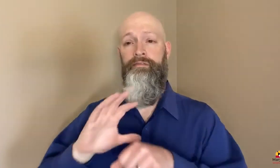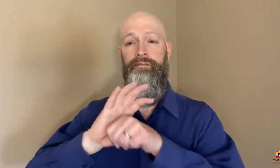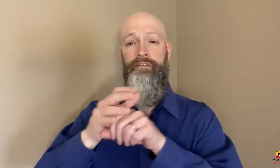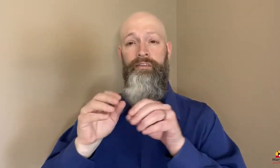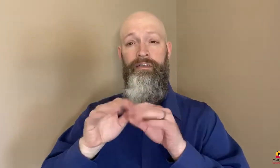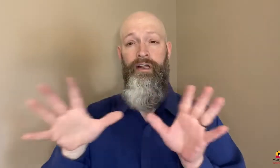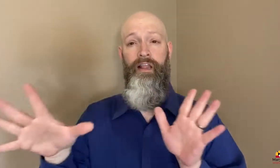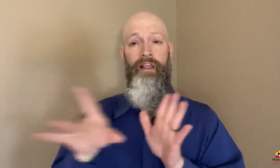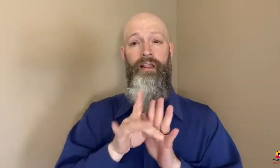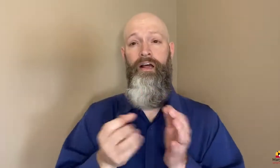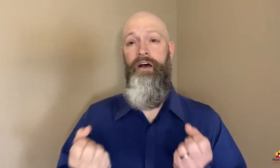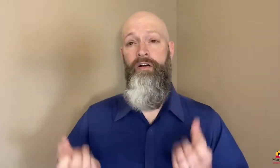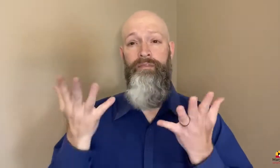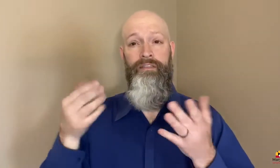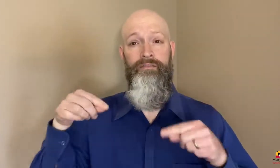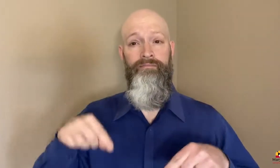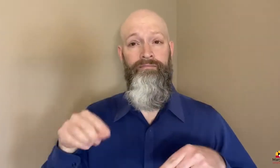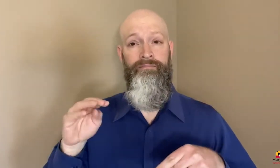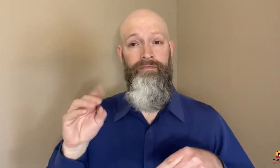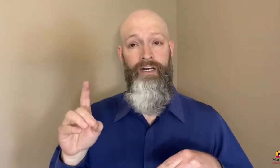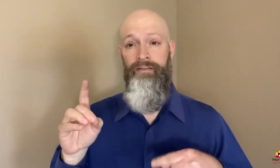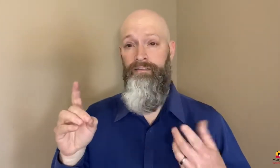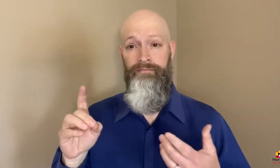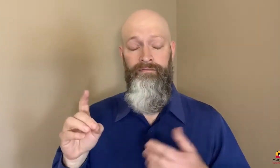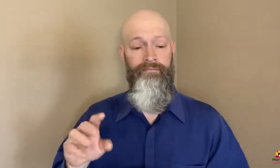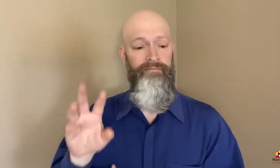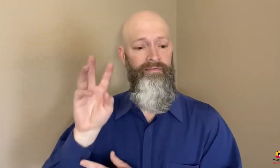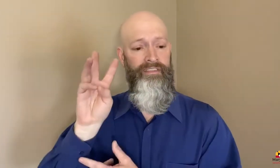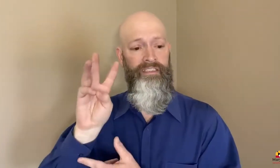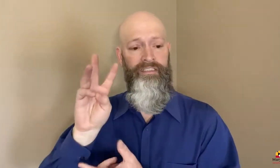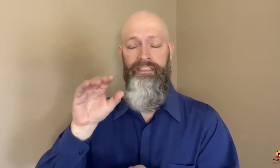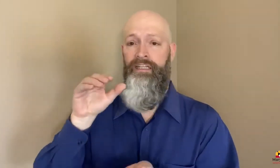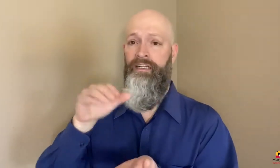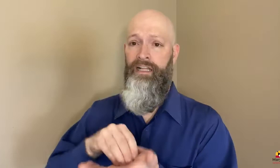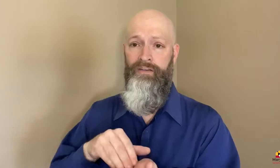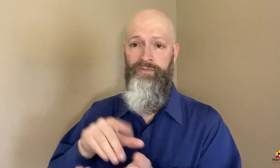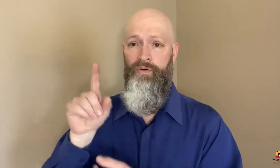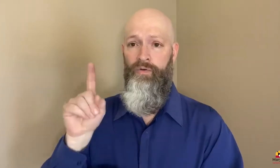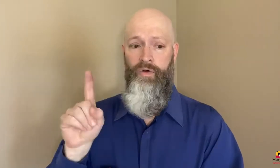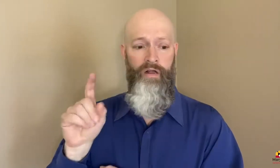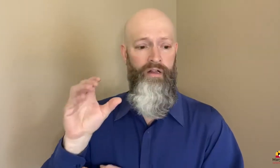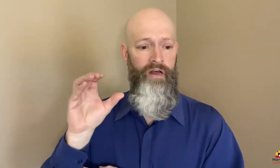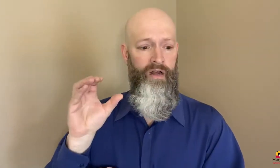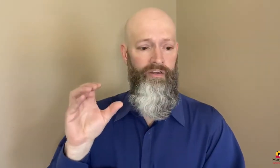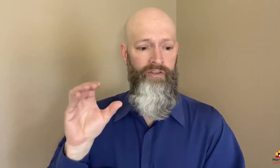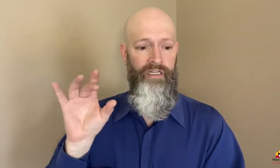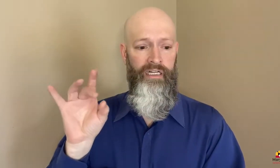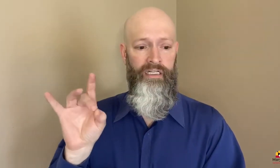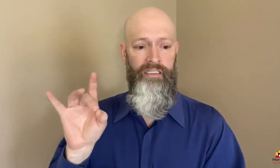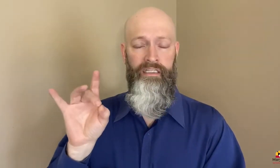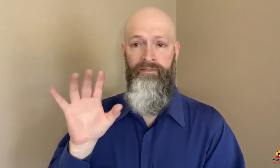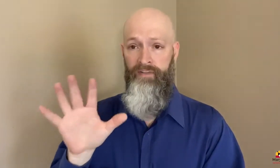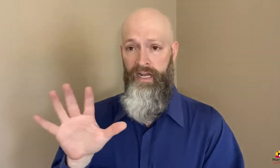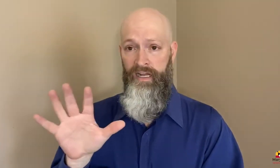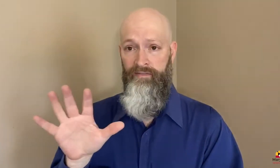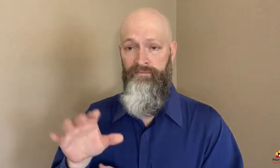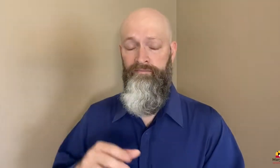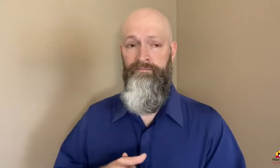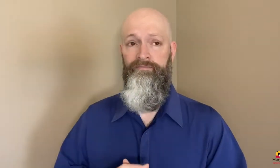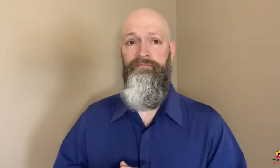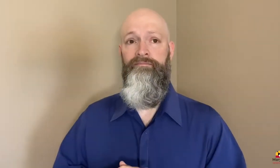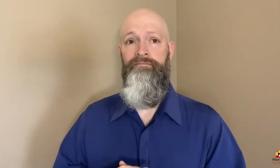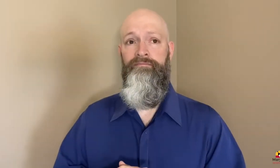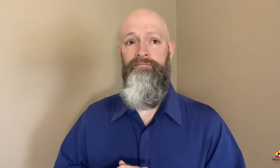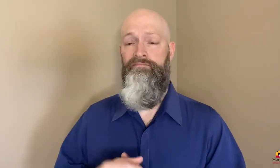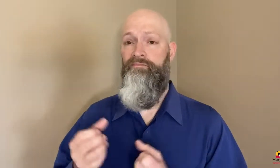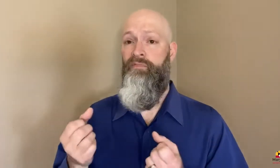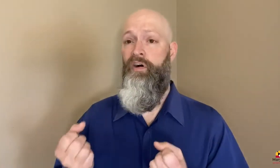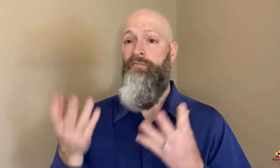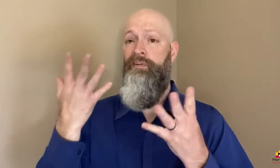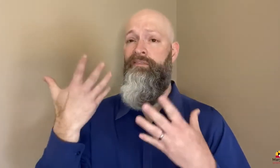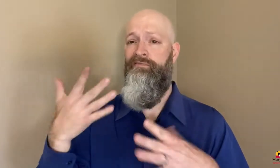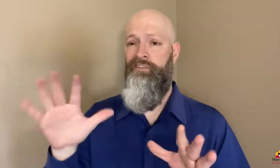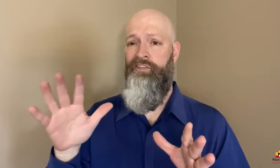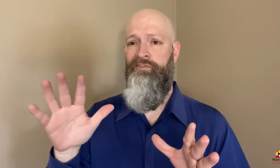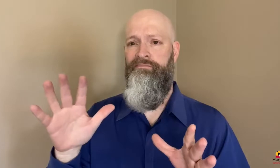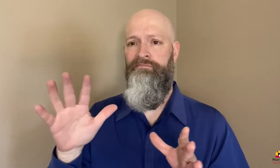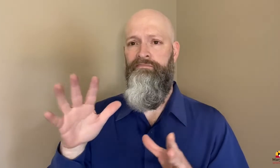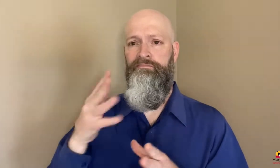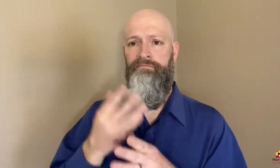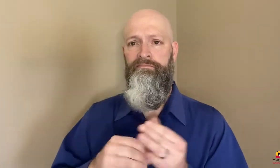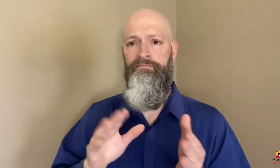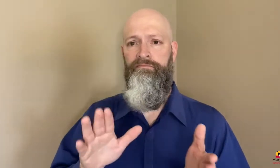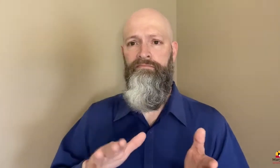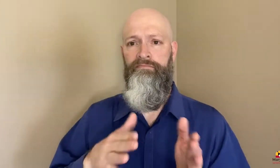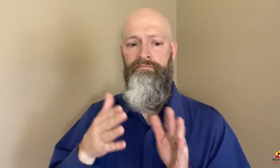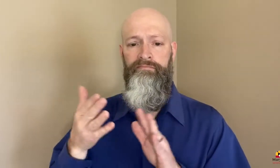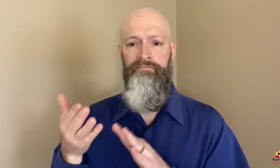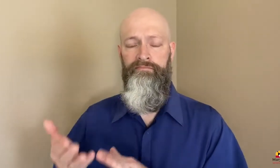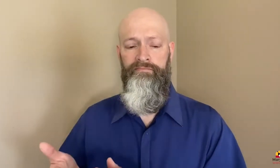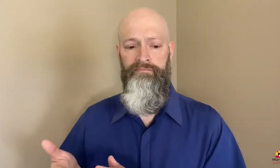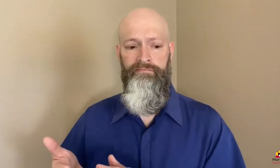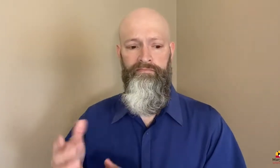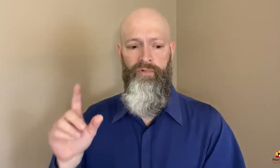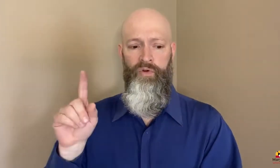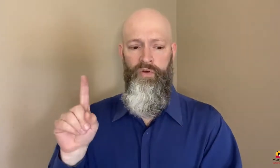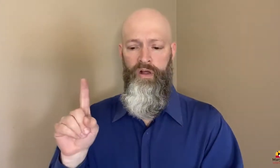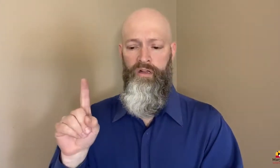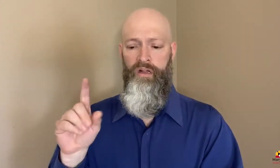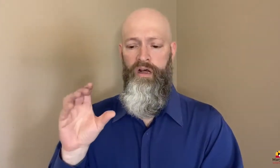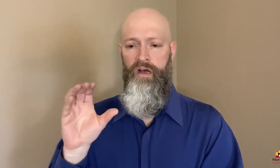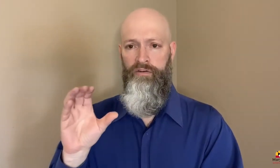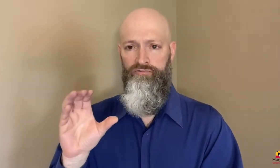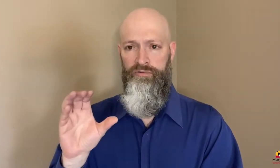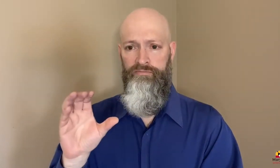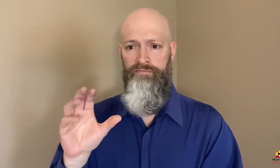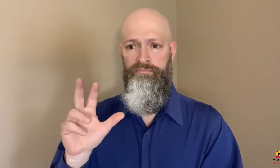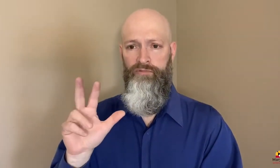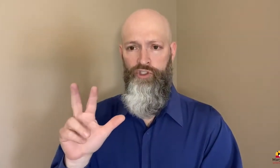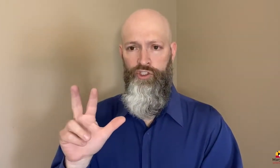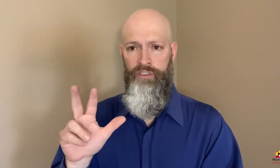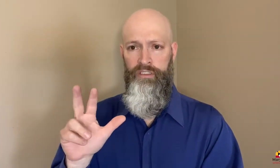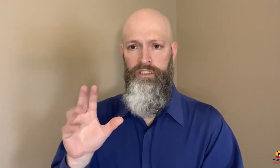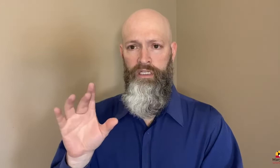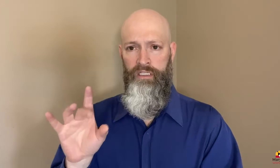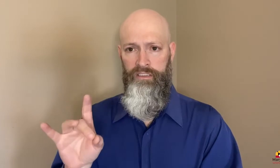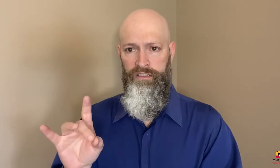Maryland now has 6,185 confirmed COVID-19 cases and 138 deaths.